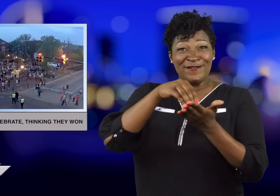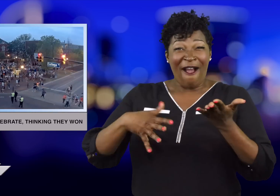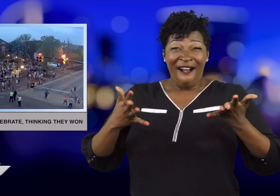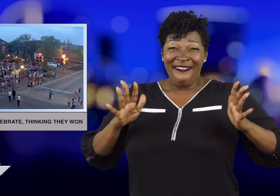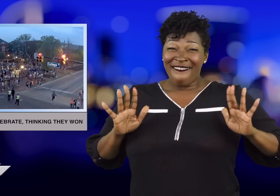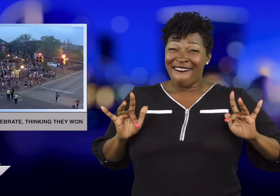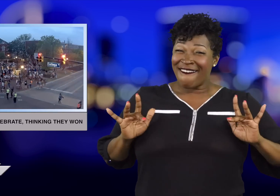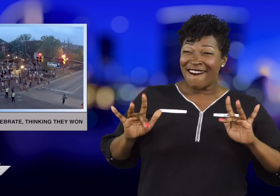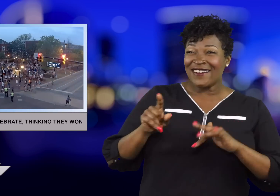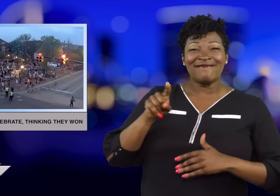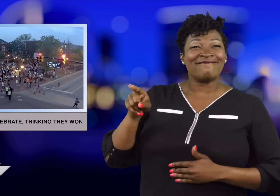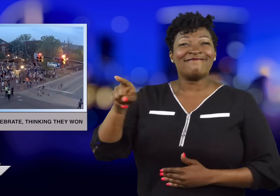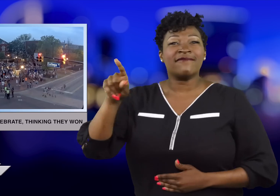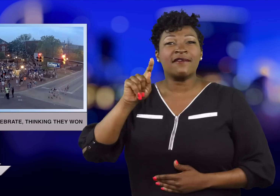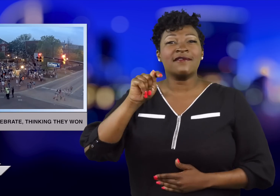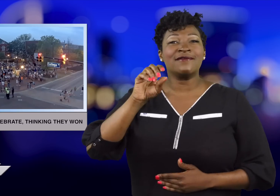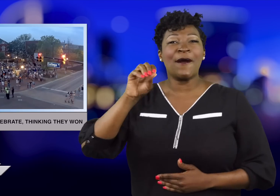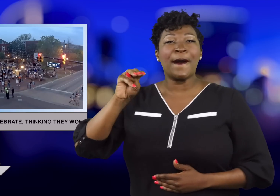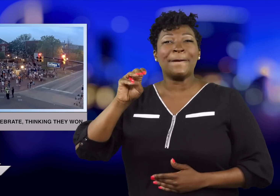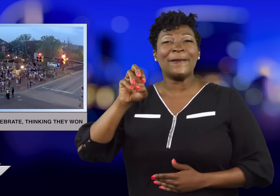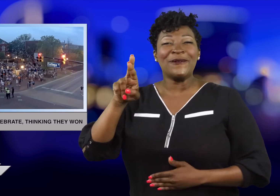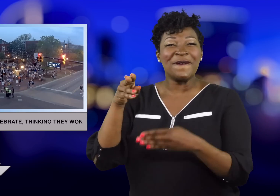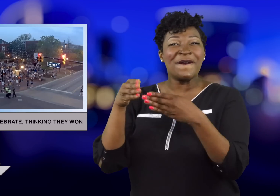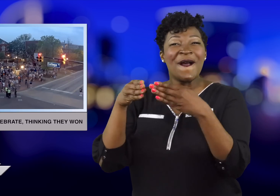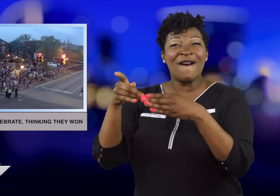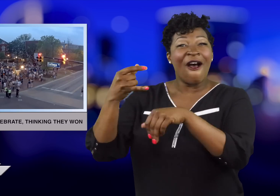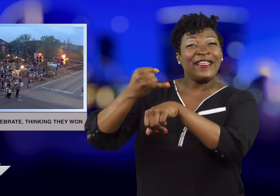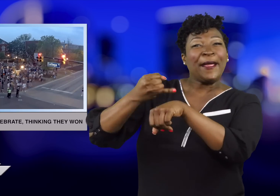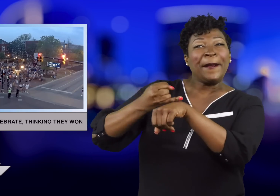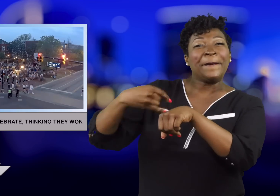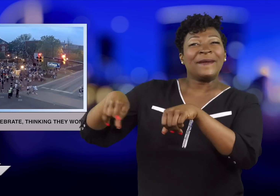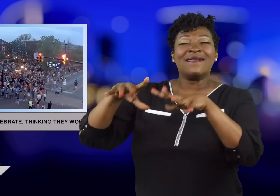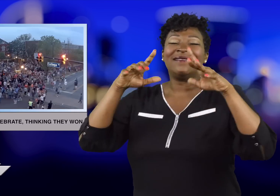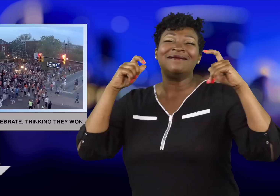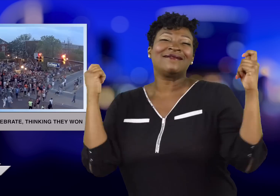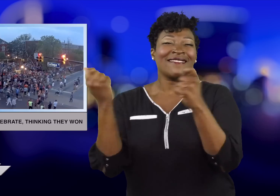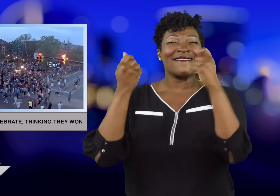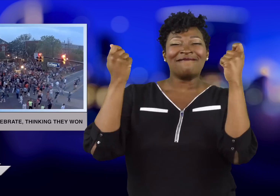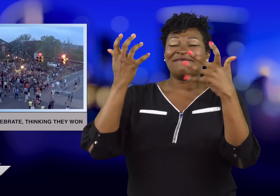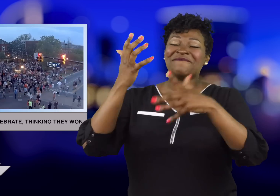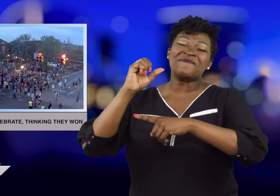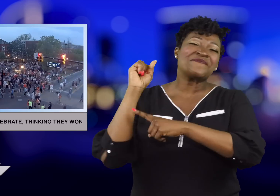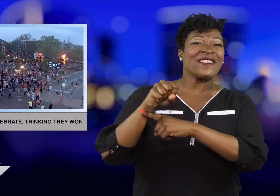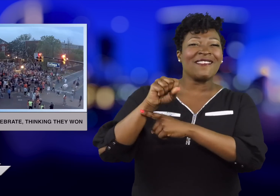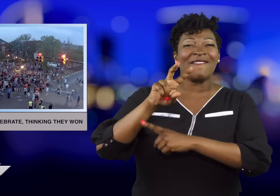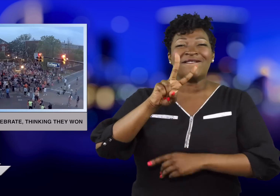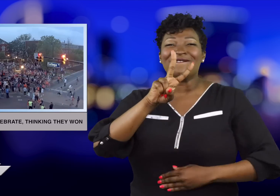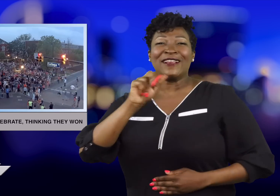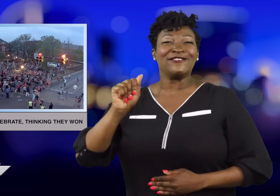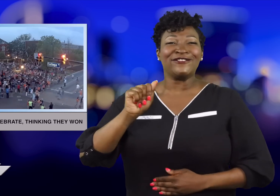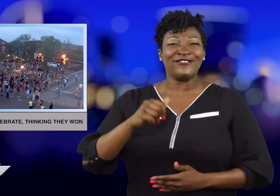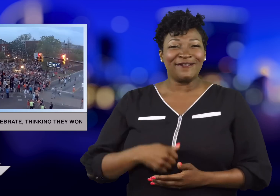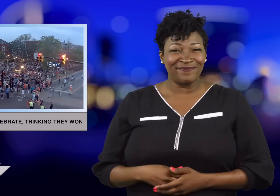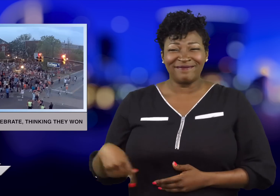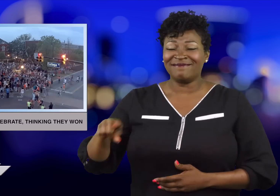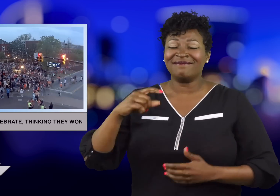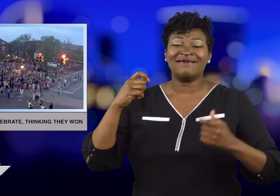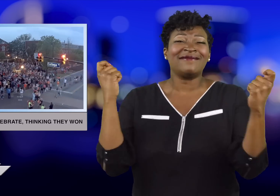Students rushed Toomer's Corner on campus to celebrate beating Virginia.